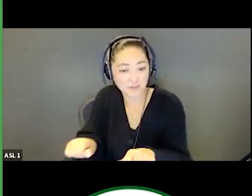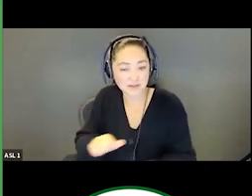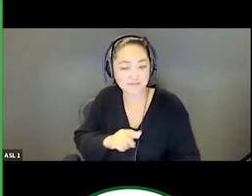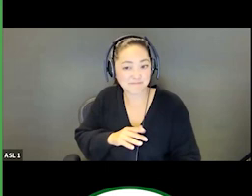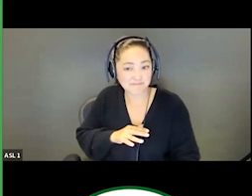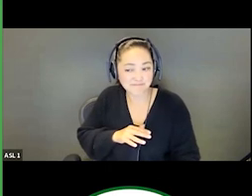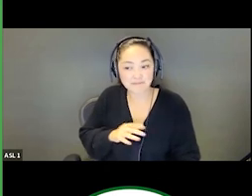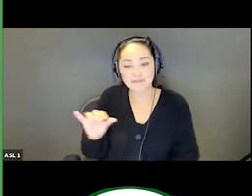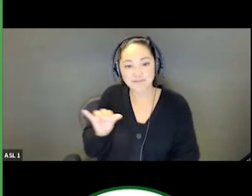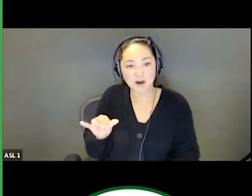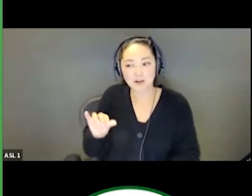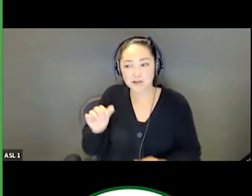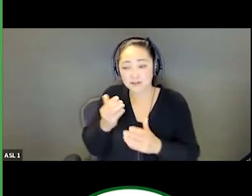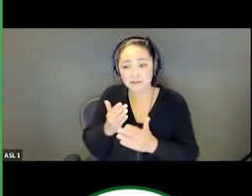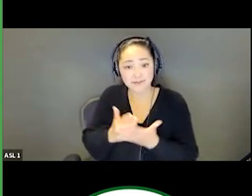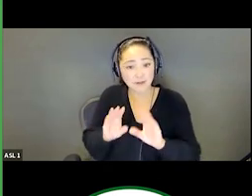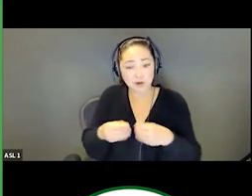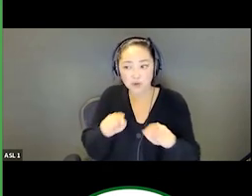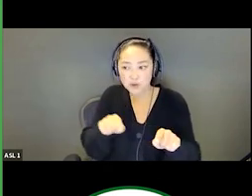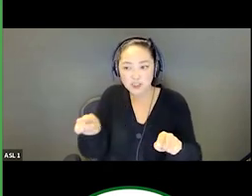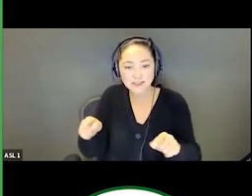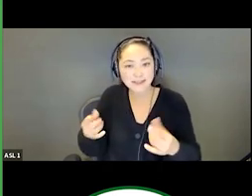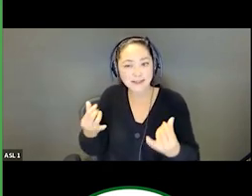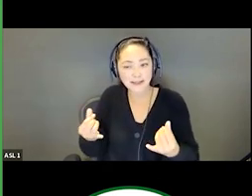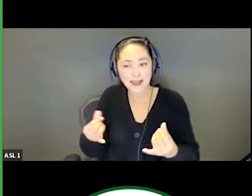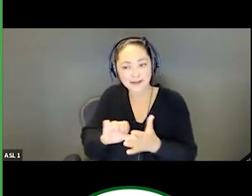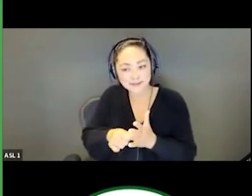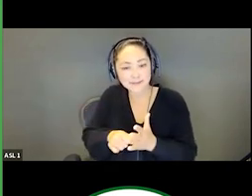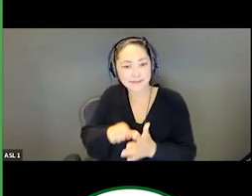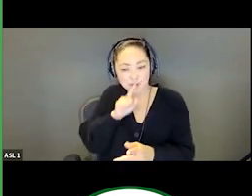To inclusivity and accessibility, accessibility in the great outdoors.